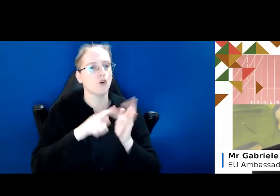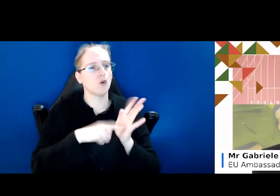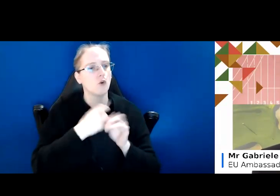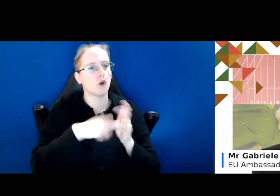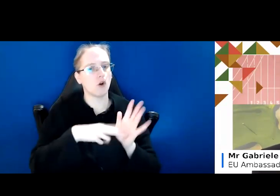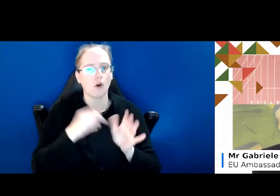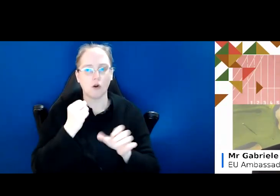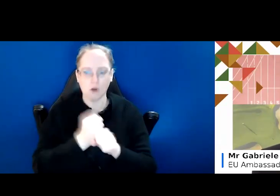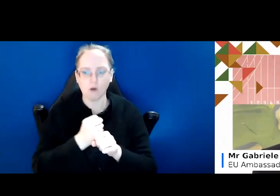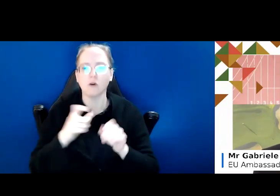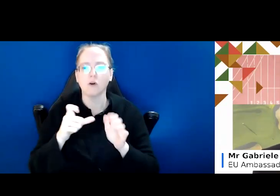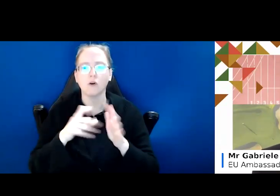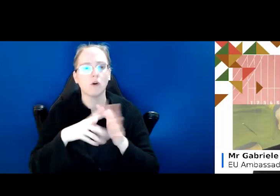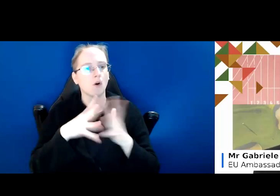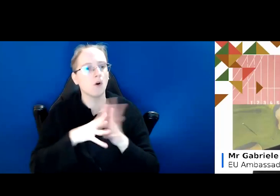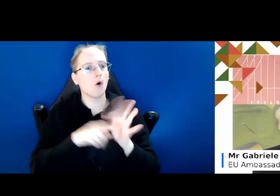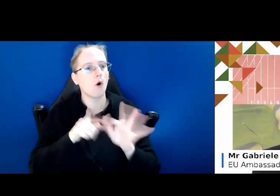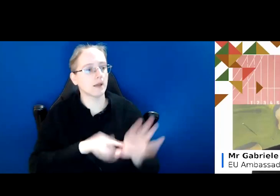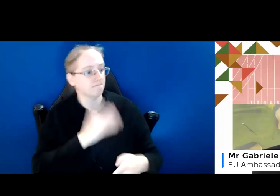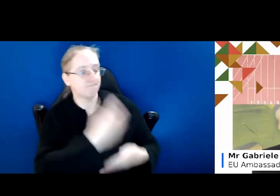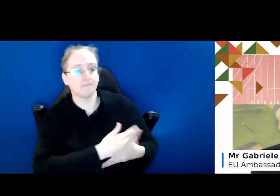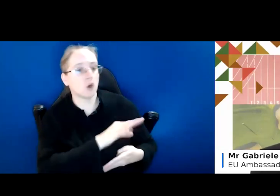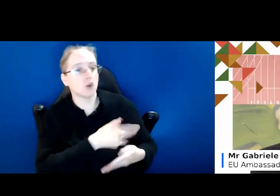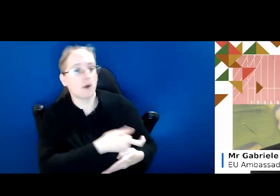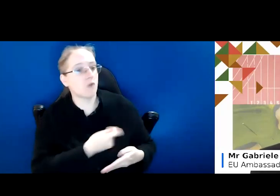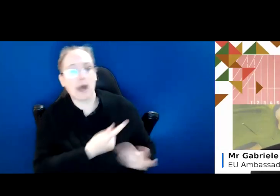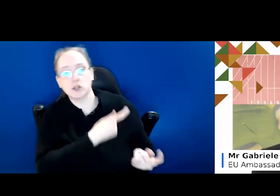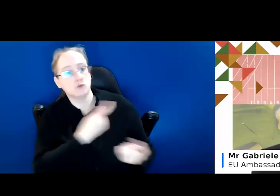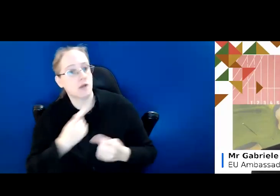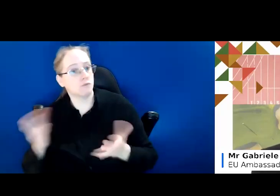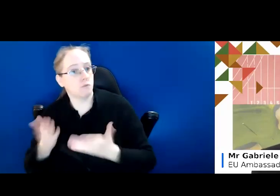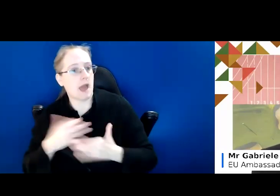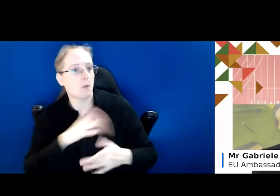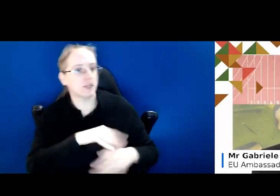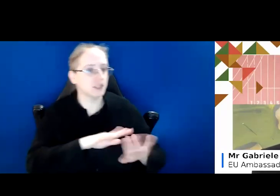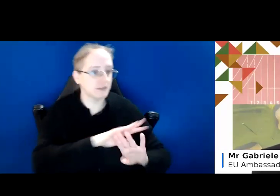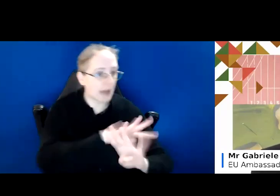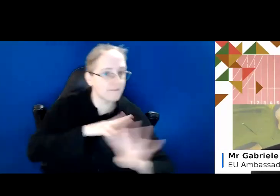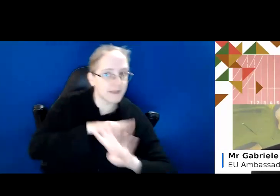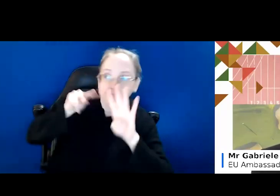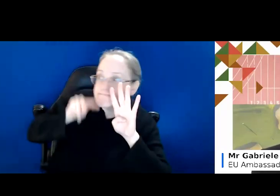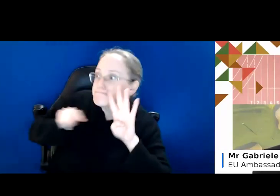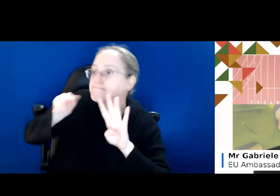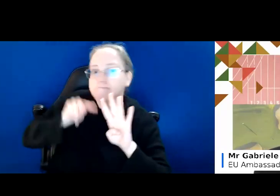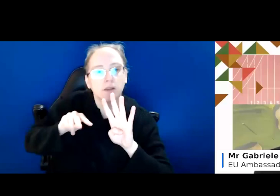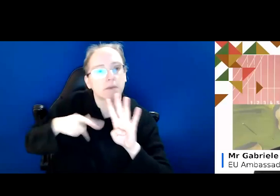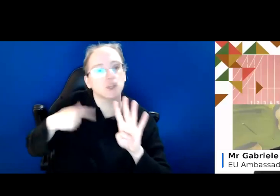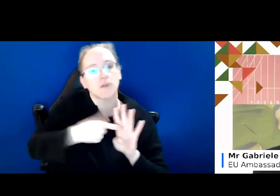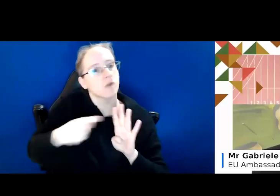when she appeared in through the fence at a local courts because of her race. Would an Indigenous Australian woman have then won